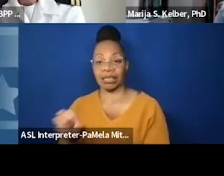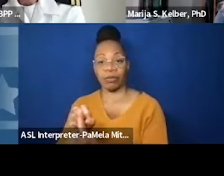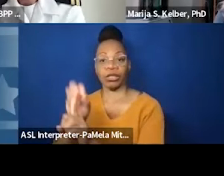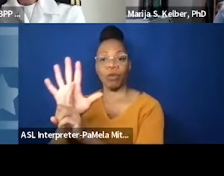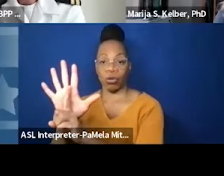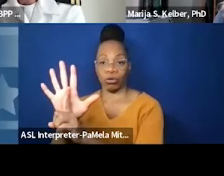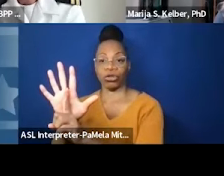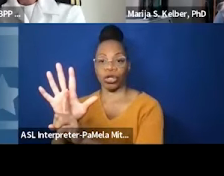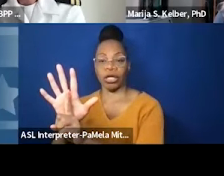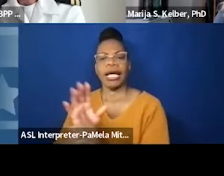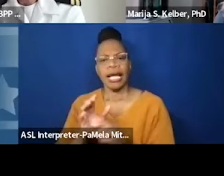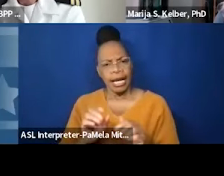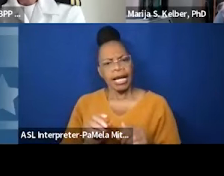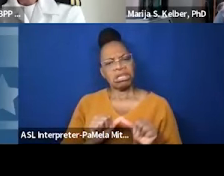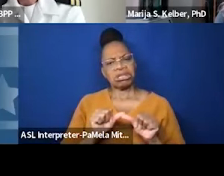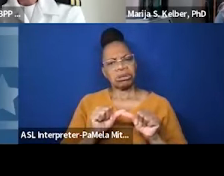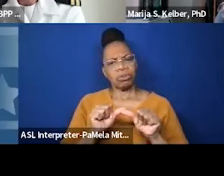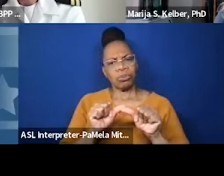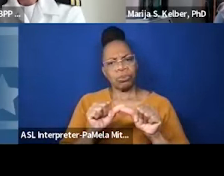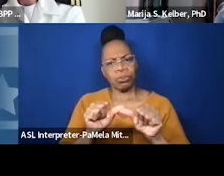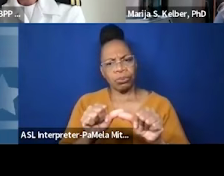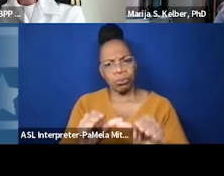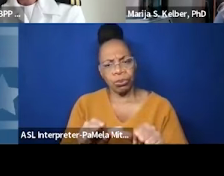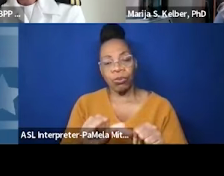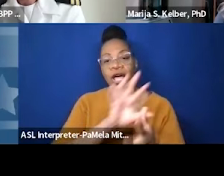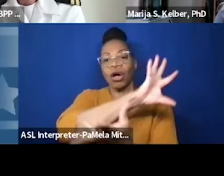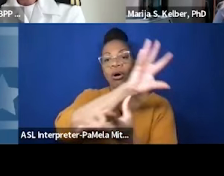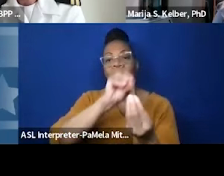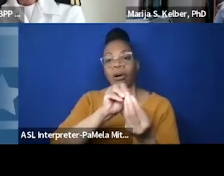And this was pretty consistent across all these 60 studies.